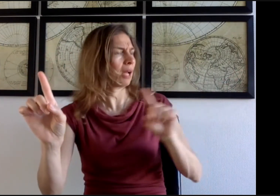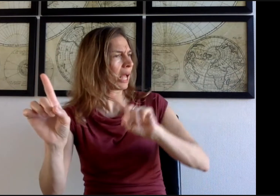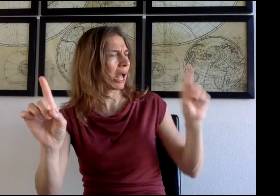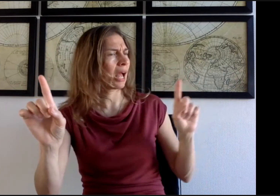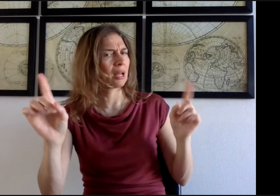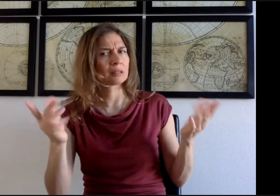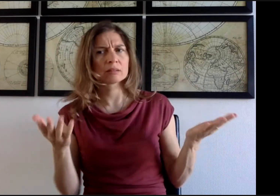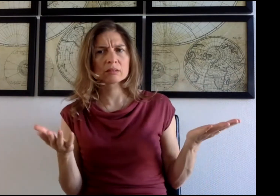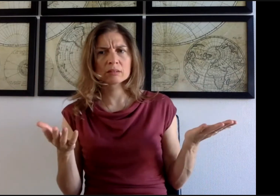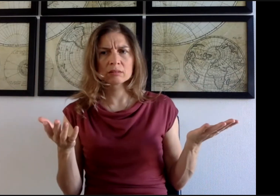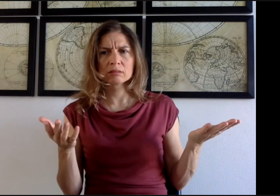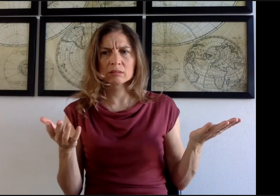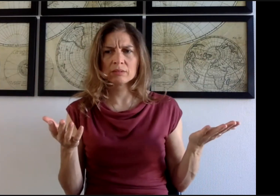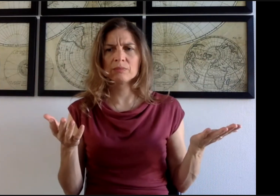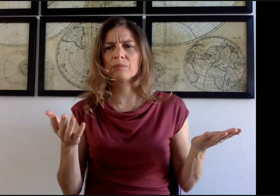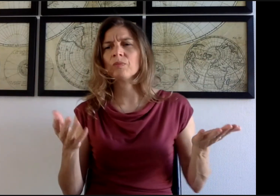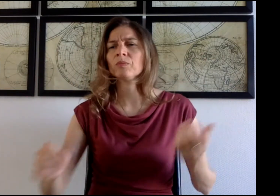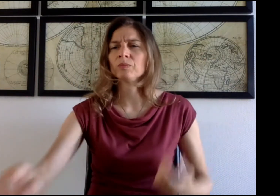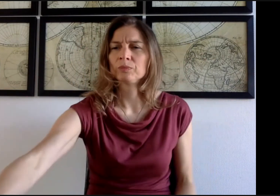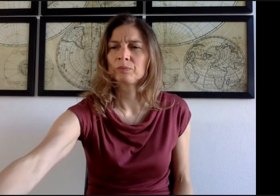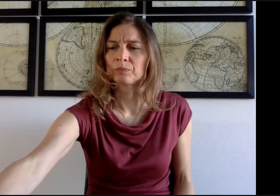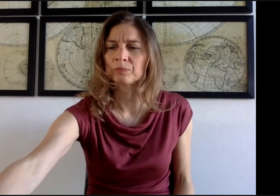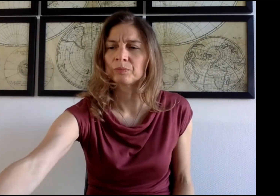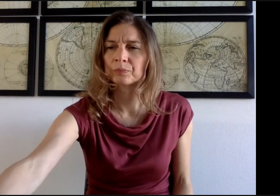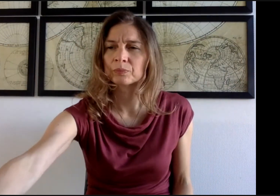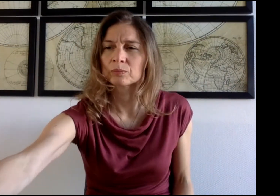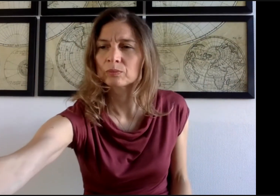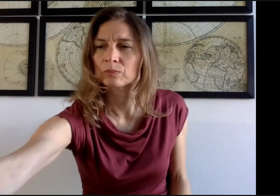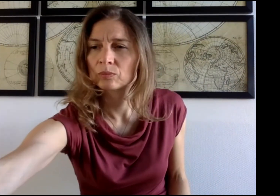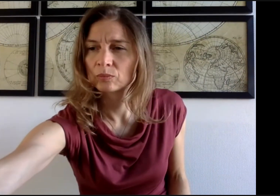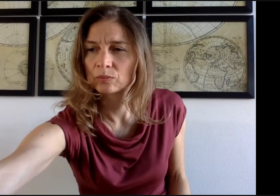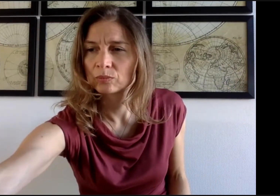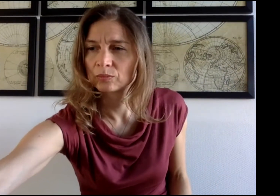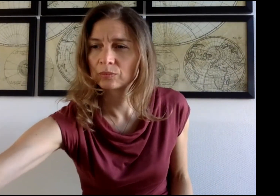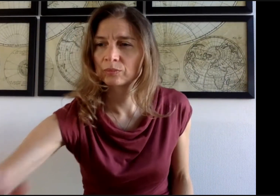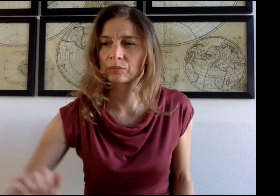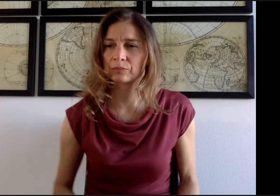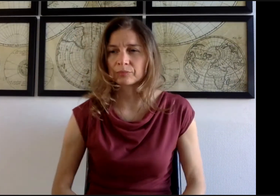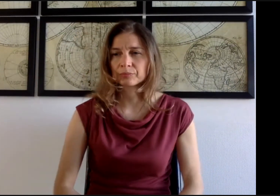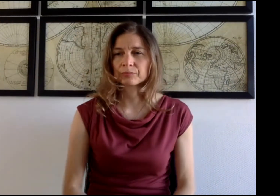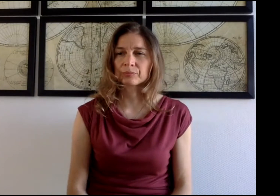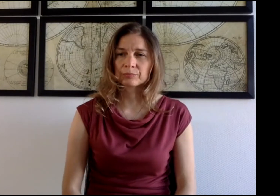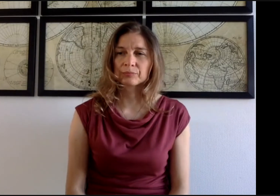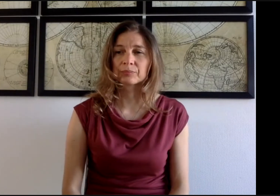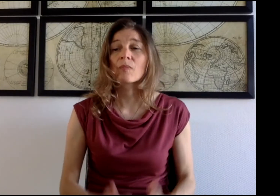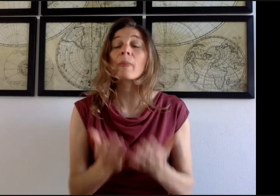during to the Coronavirus pandemic has led to Ministry of education